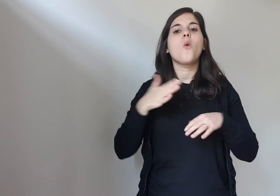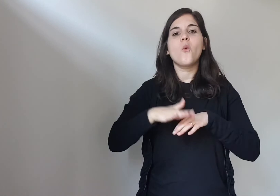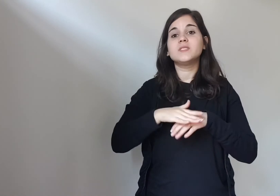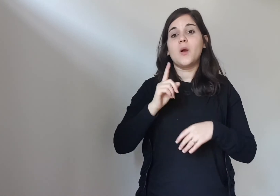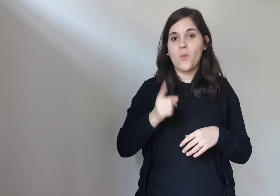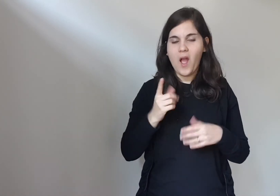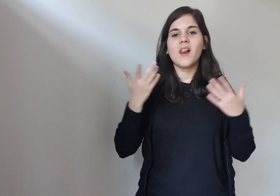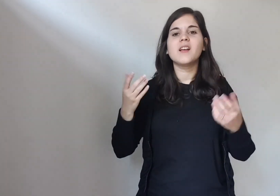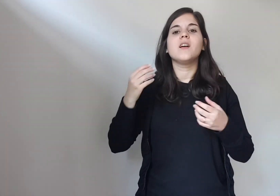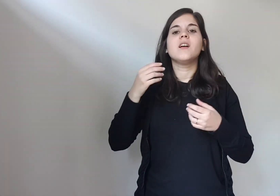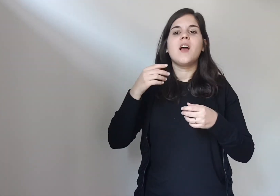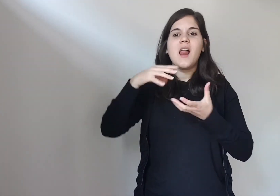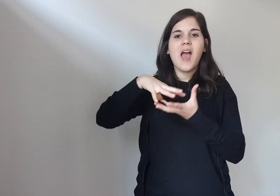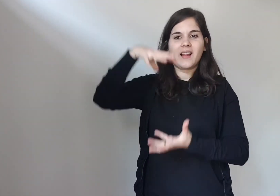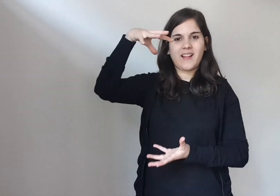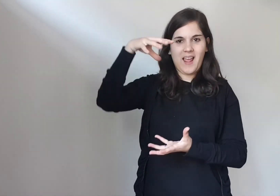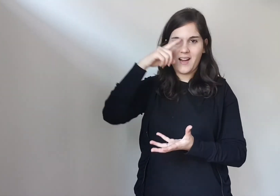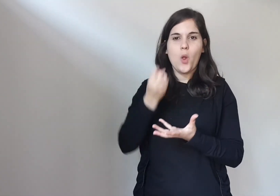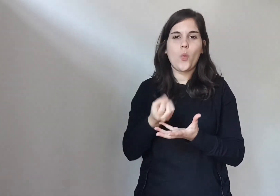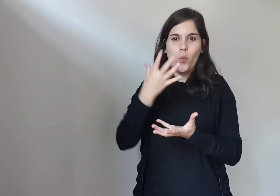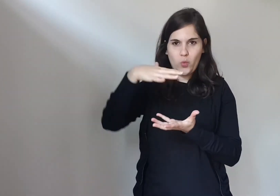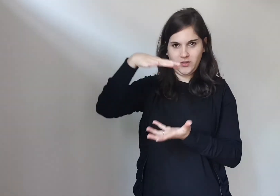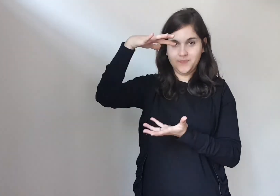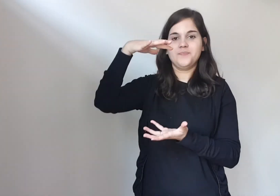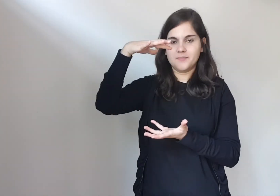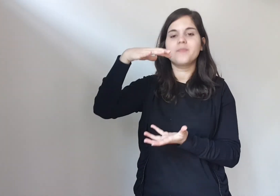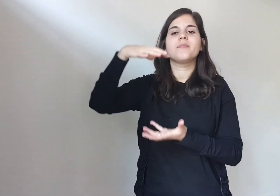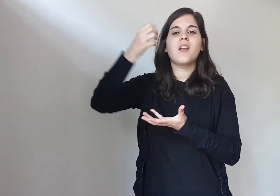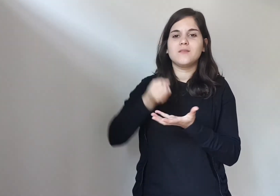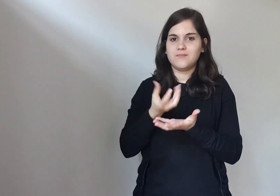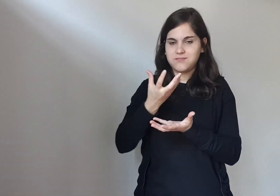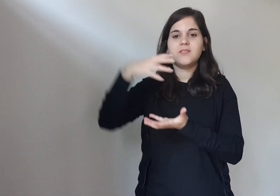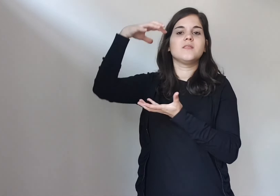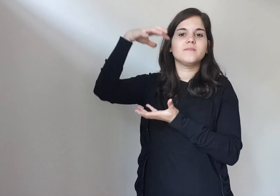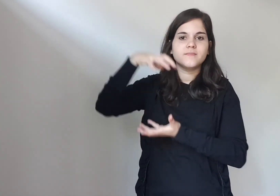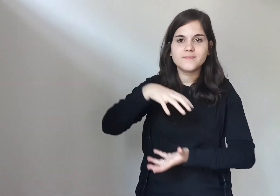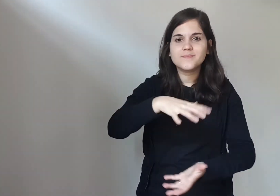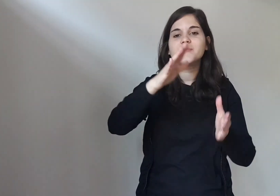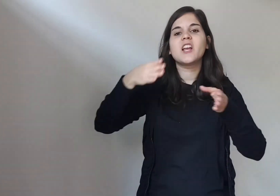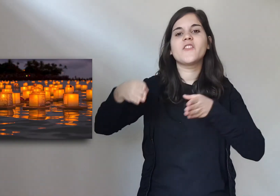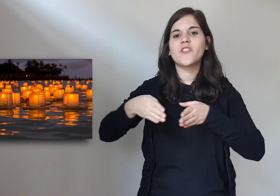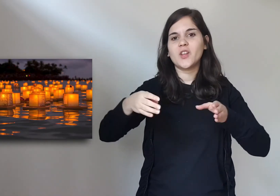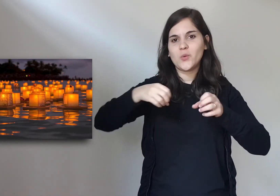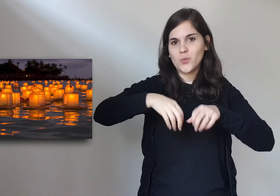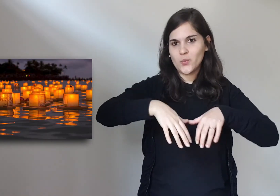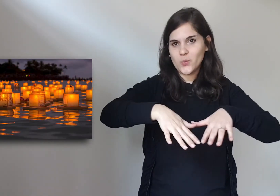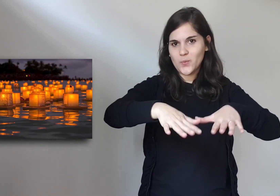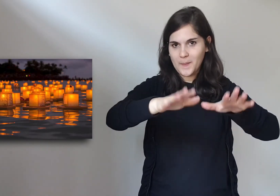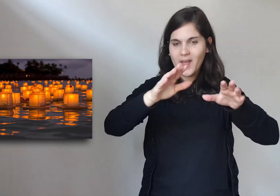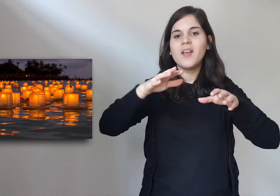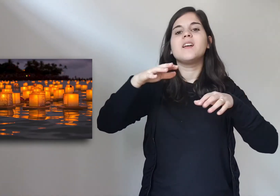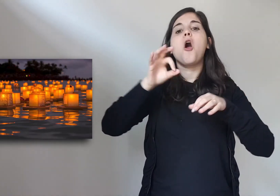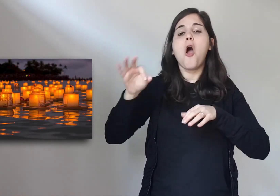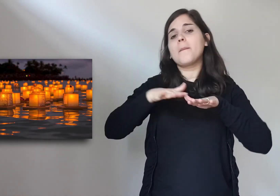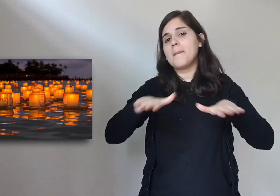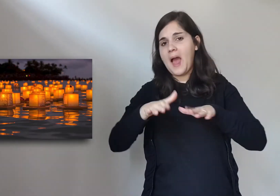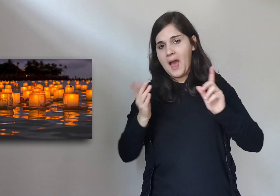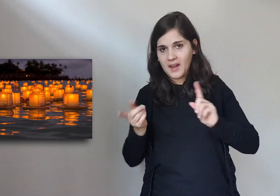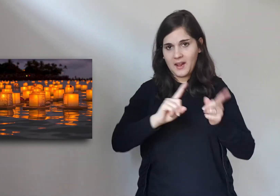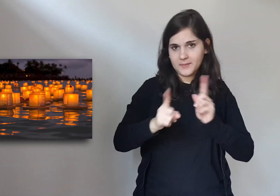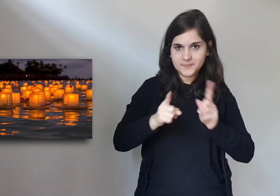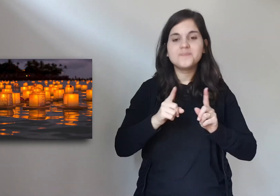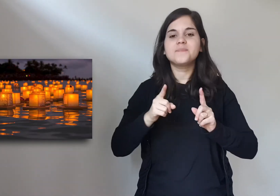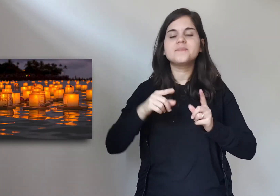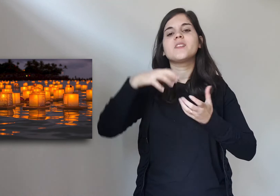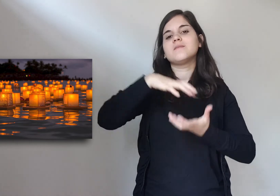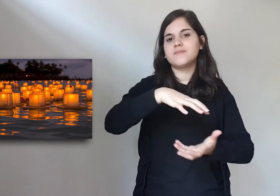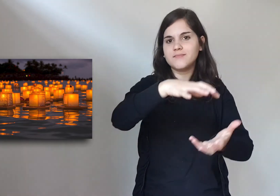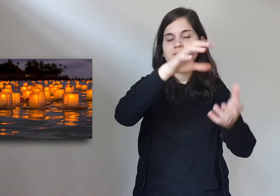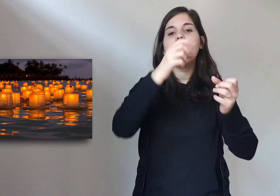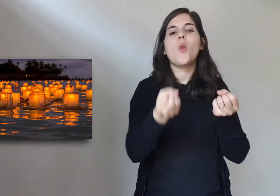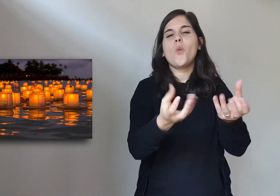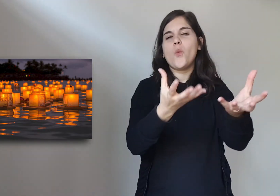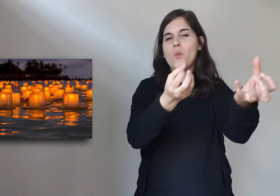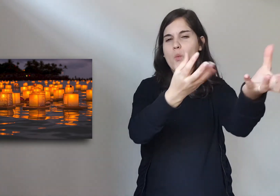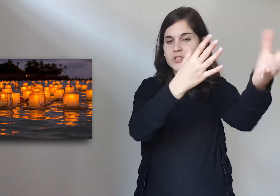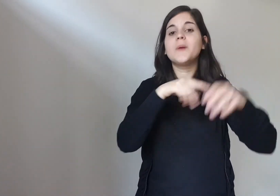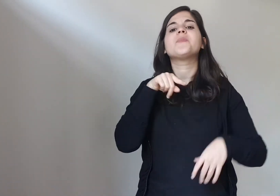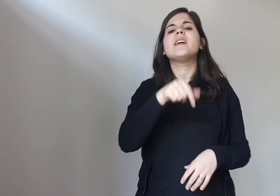It is customary to light lanterns and let them float in the river or sea,